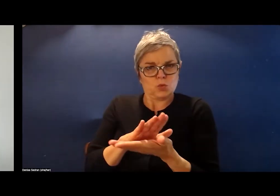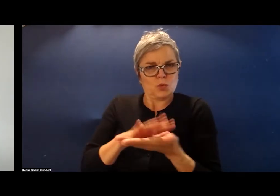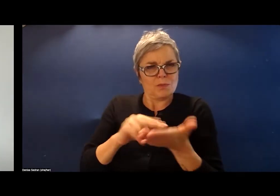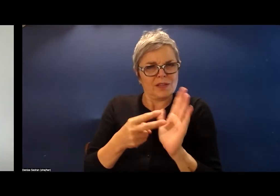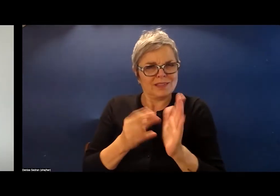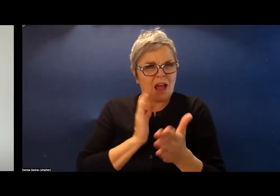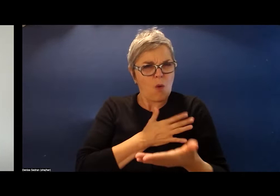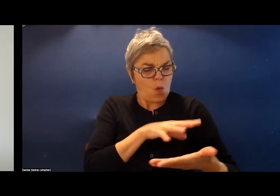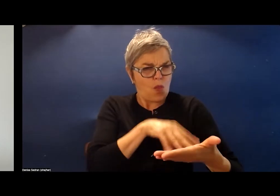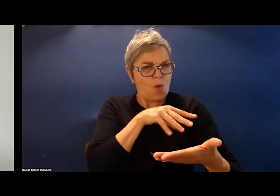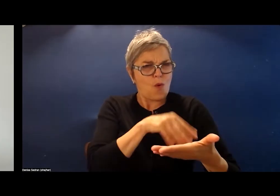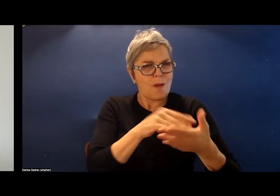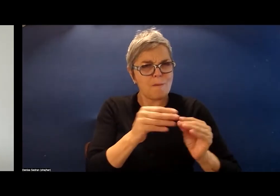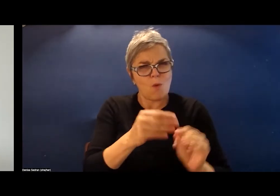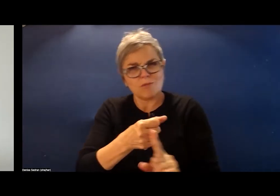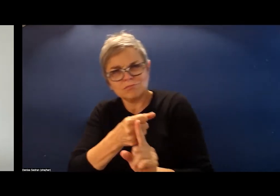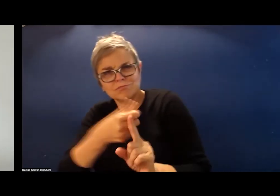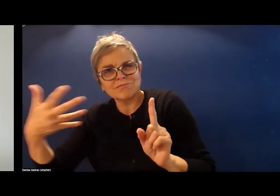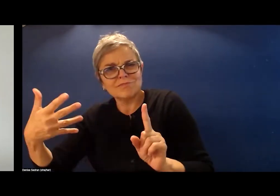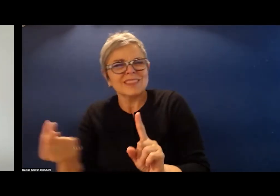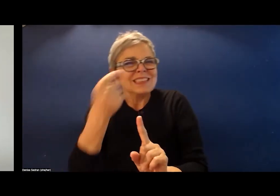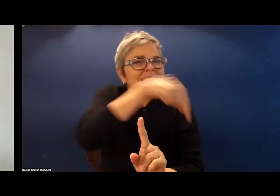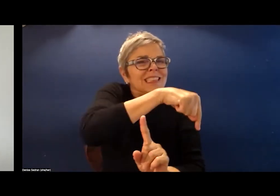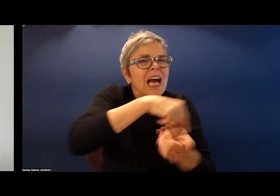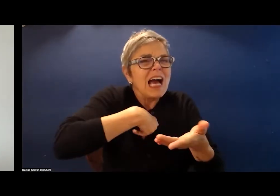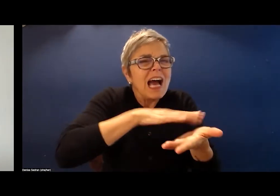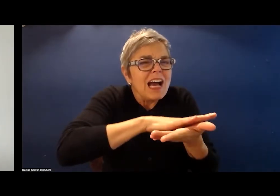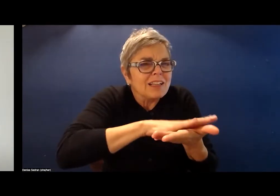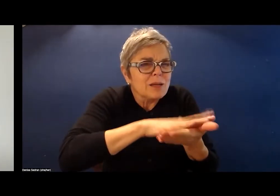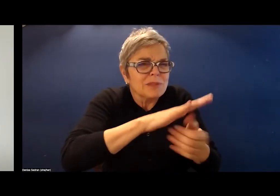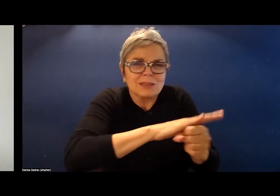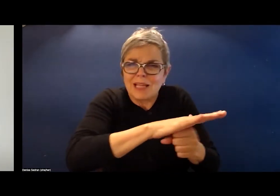and leaving the bounds of traditional academic space. What about you?